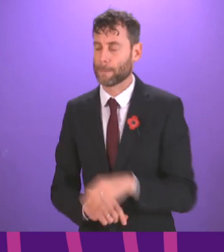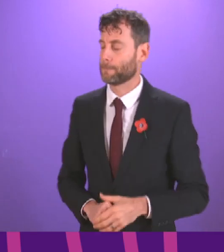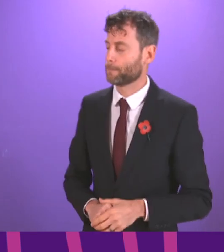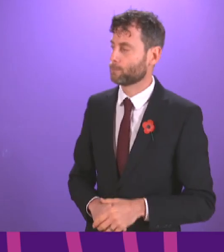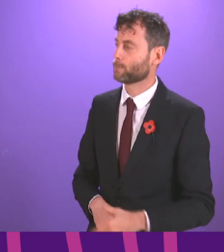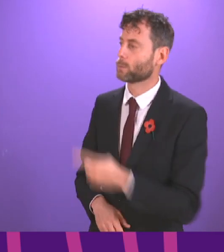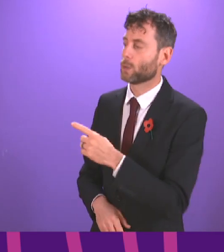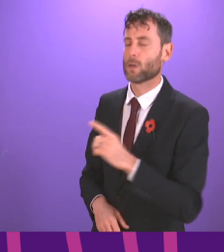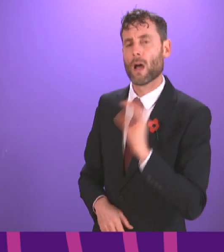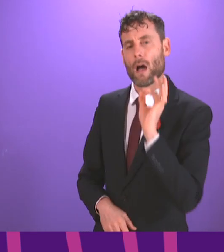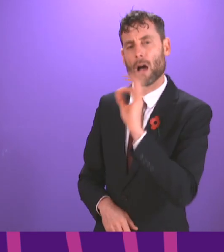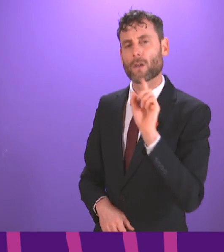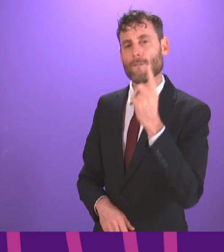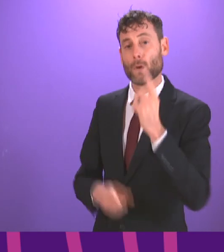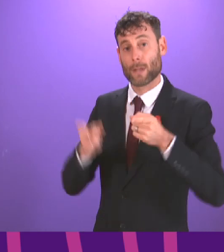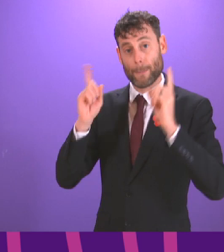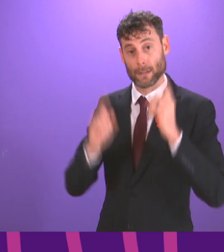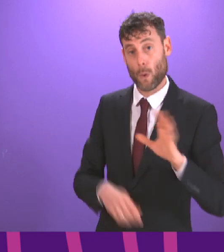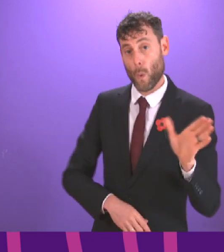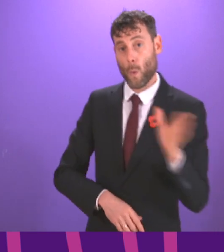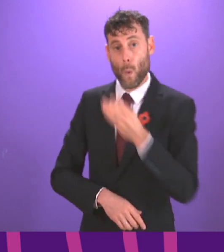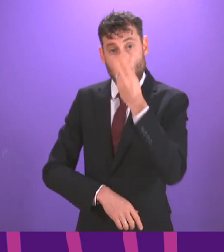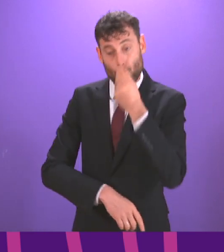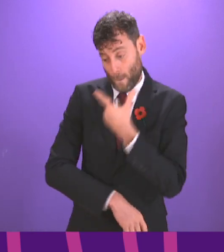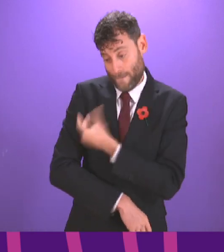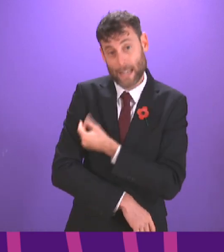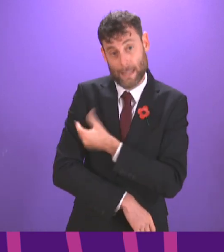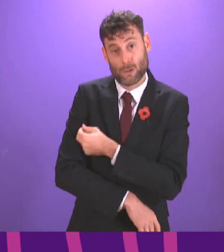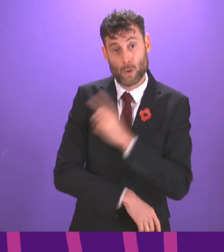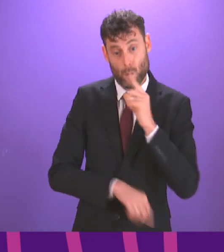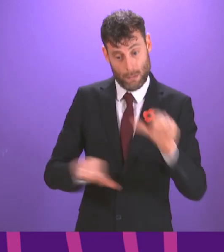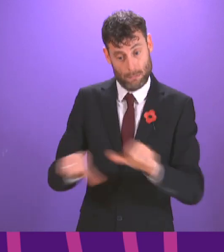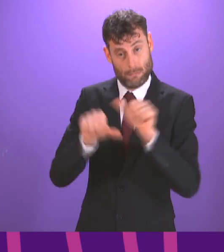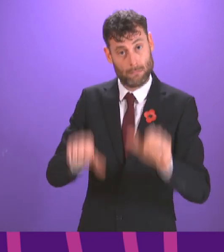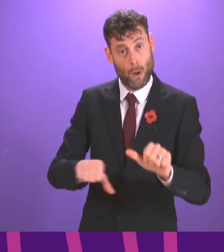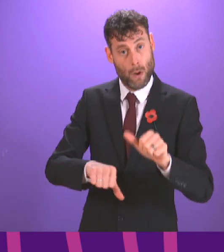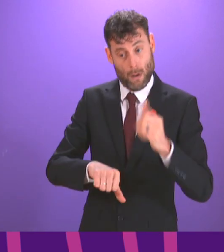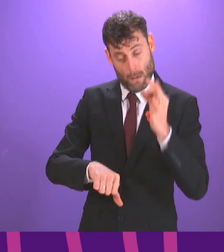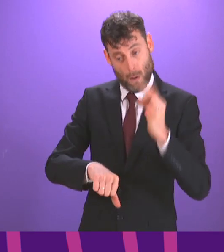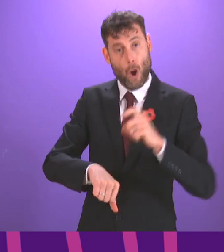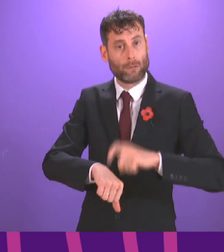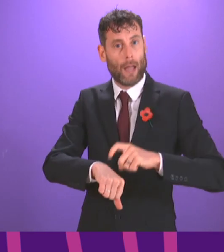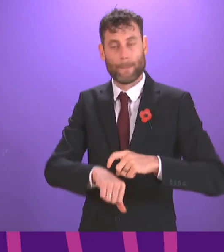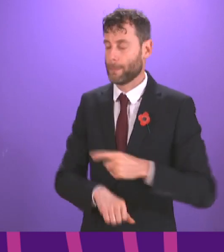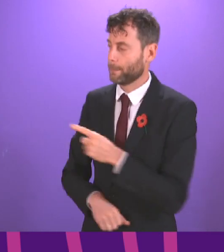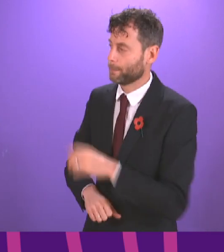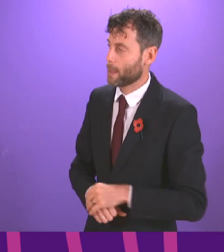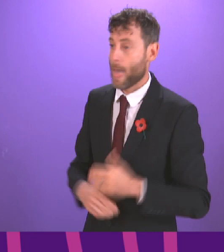To ask the First Minister whether all flu vaccinations will be completed on time. (S5F-04486) The First Minister (Nicola Sturgeon): Yes, health boards are on track to provide